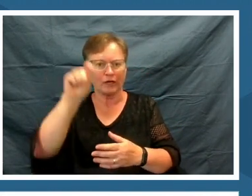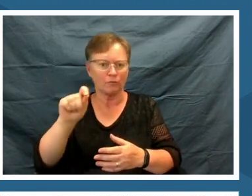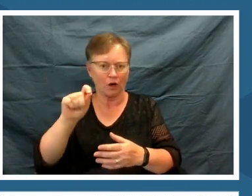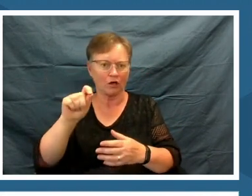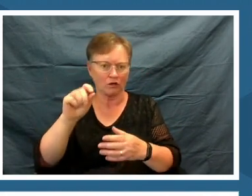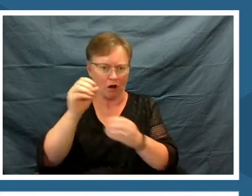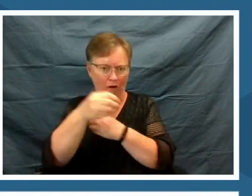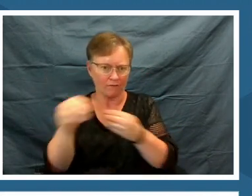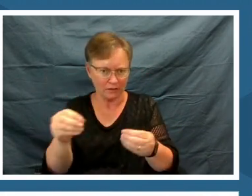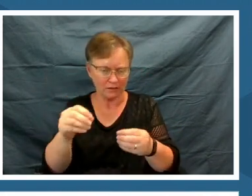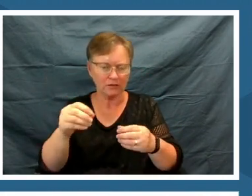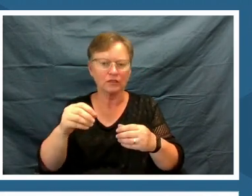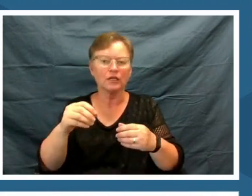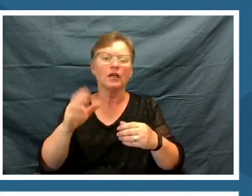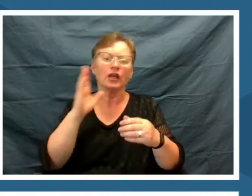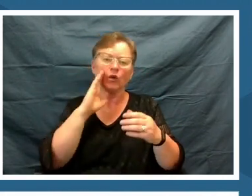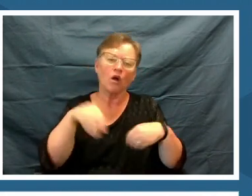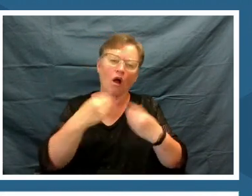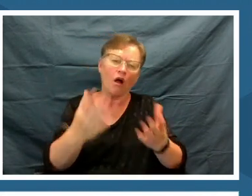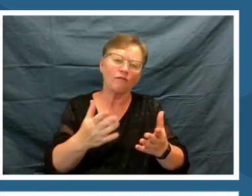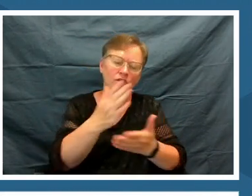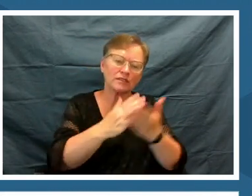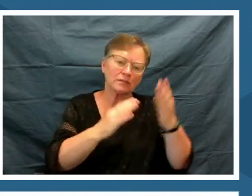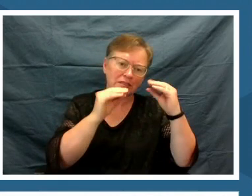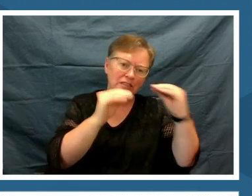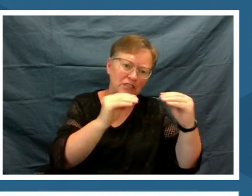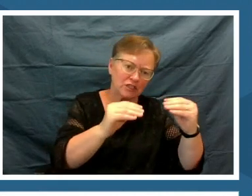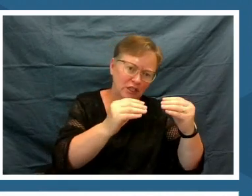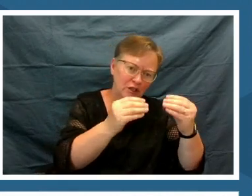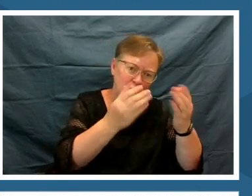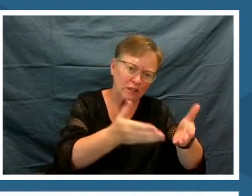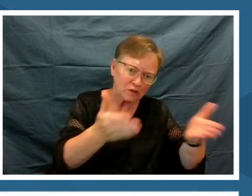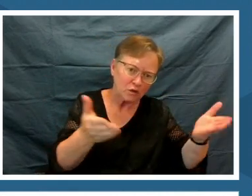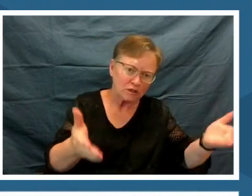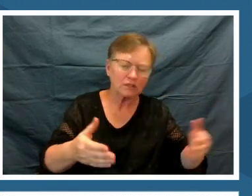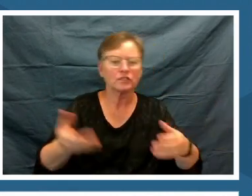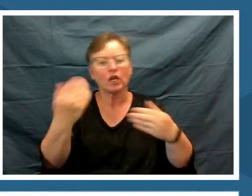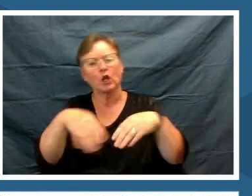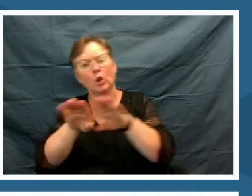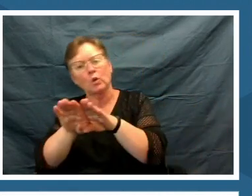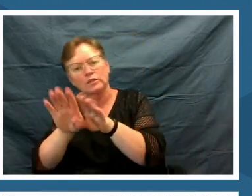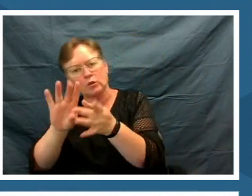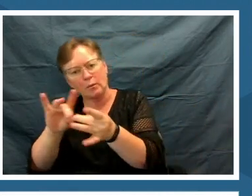teaching resources and um